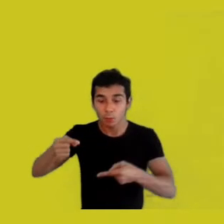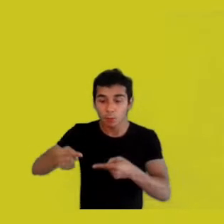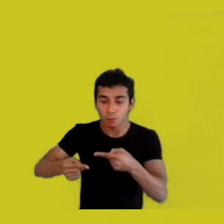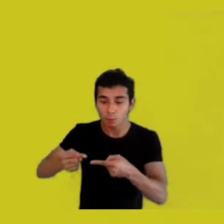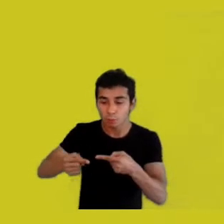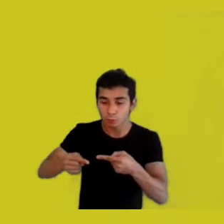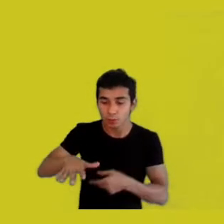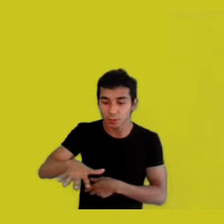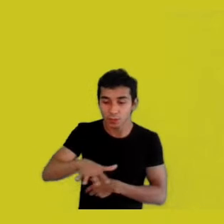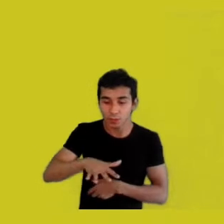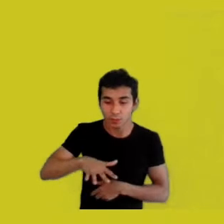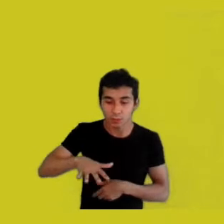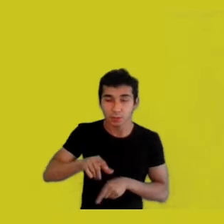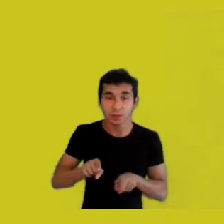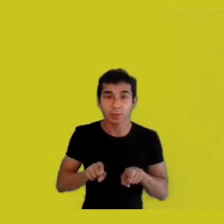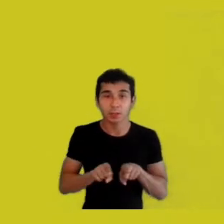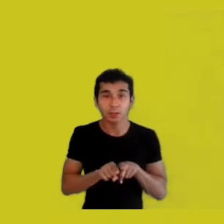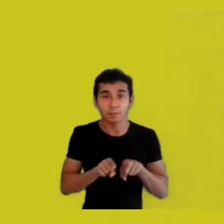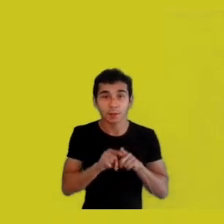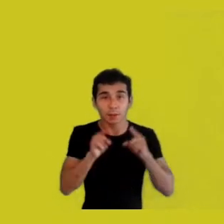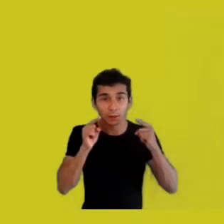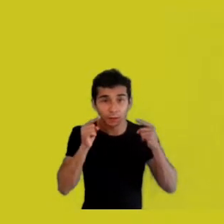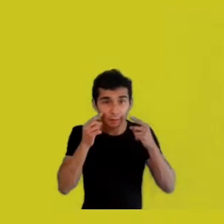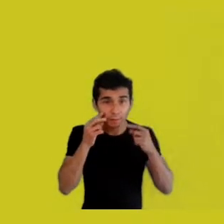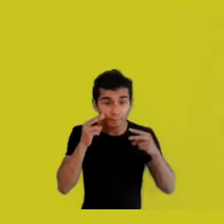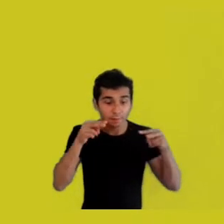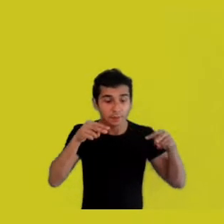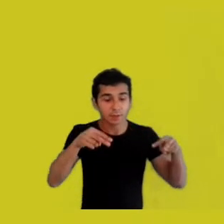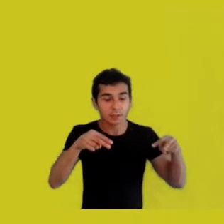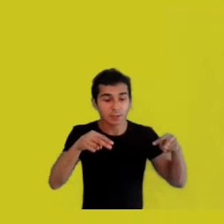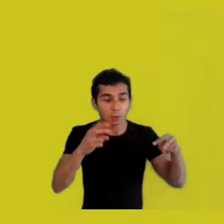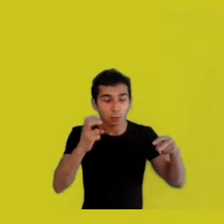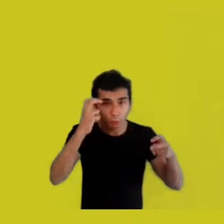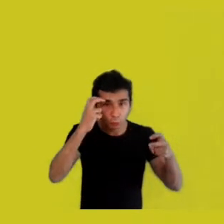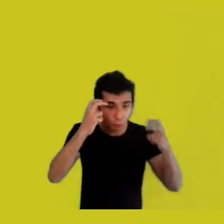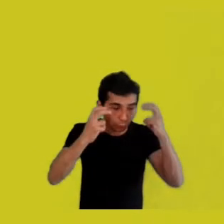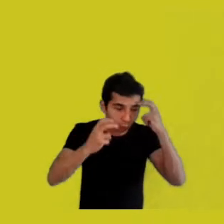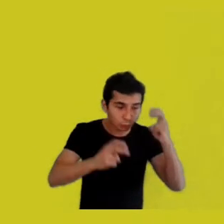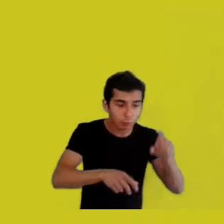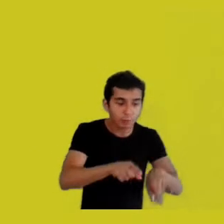cosmopolitan because it’s multilingual, uses a multiplicity of cultural references,